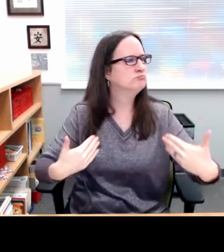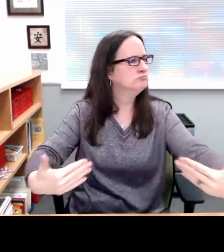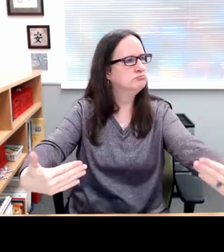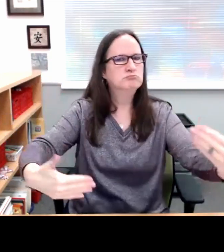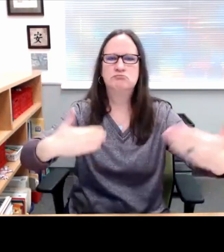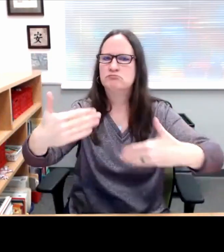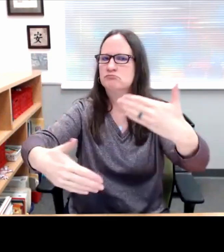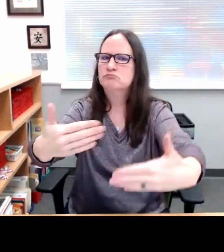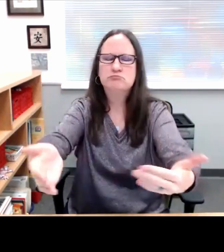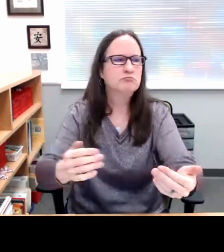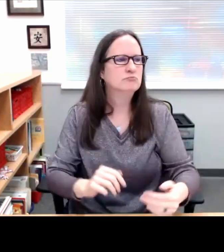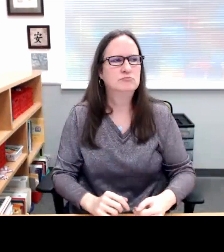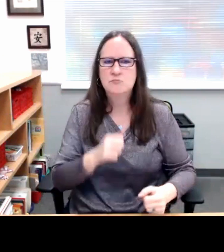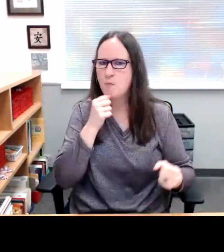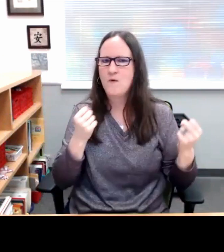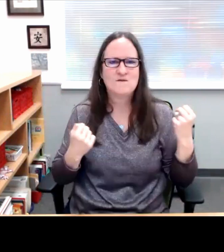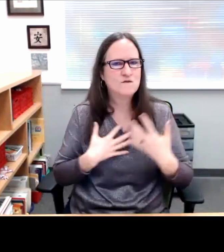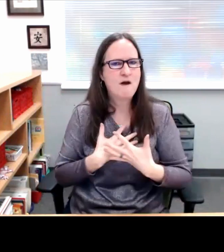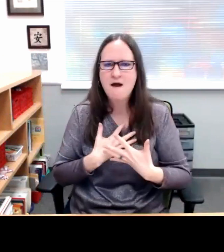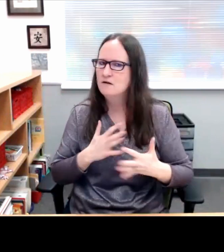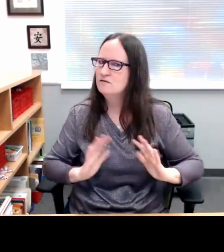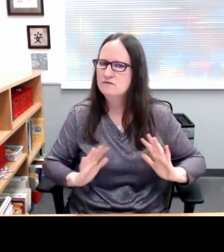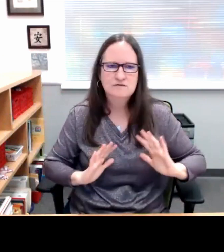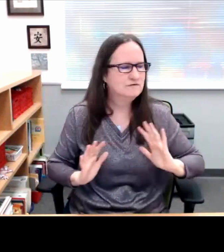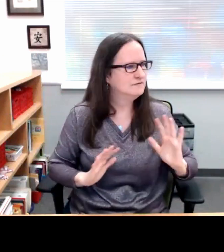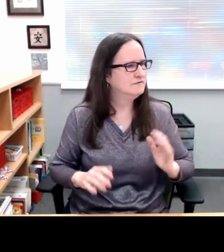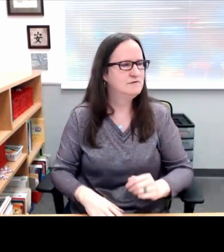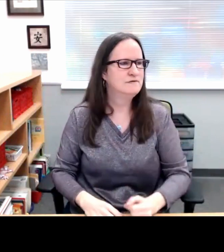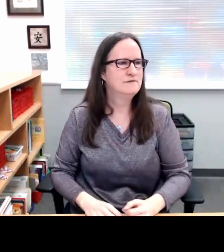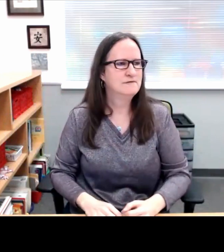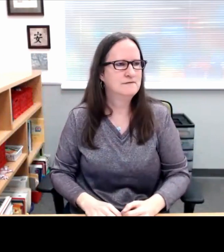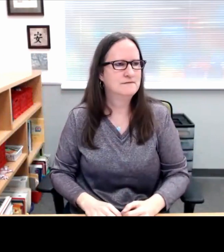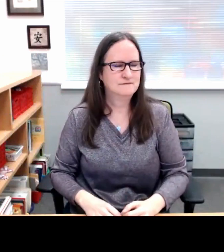open to these things and moving into them leaning in. Don't be afraid.